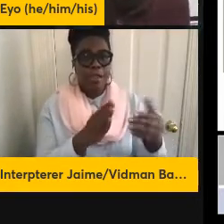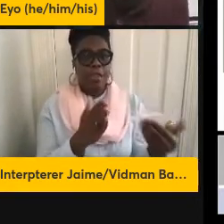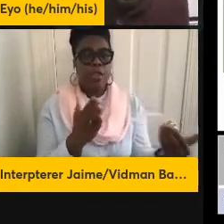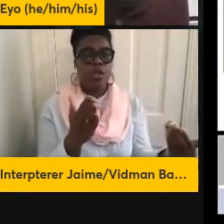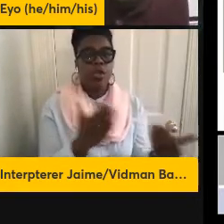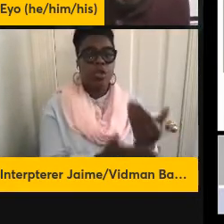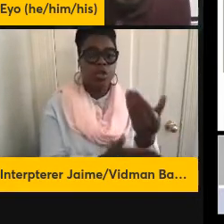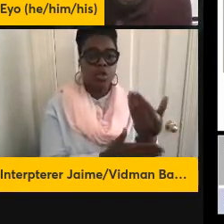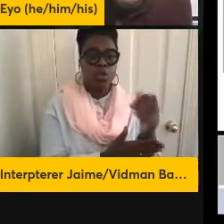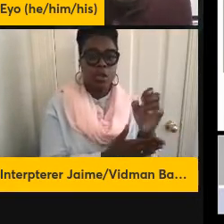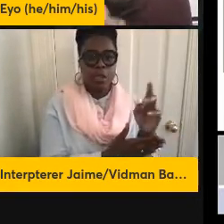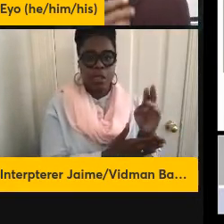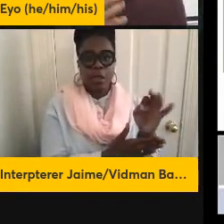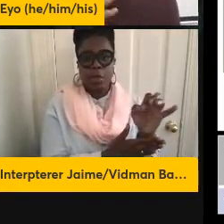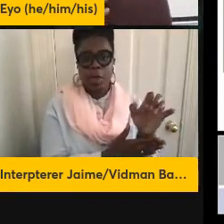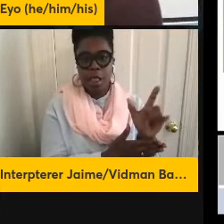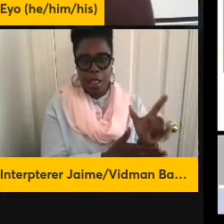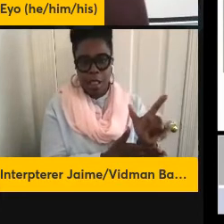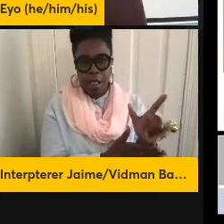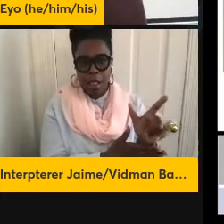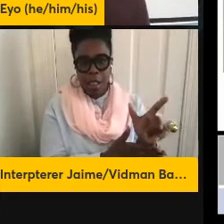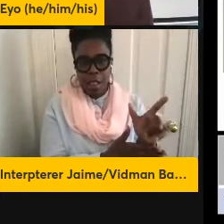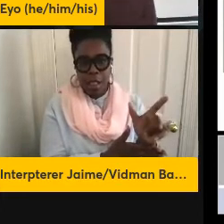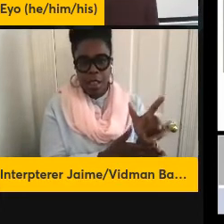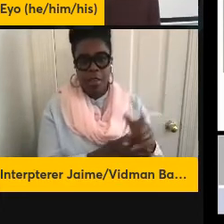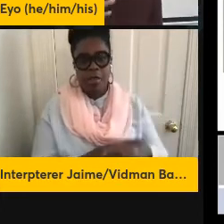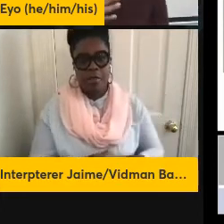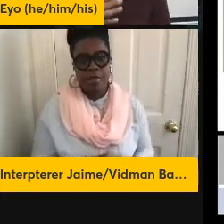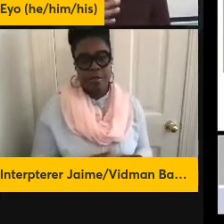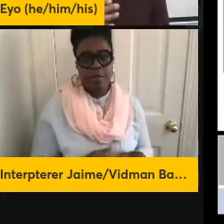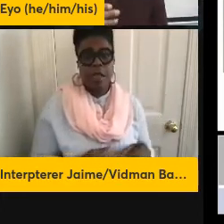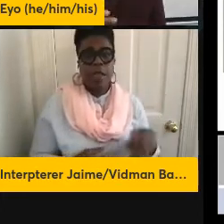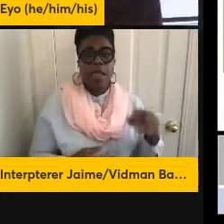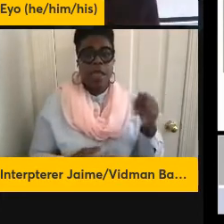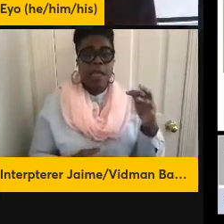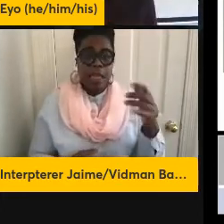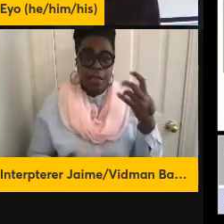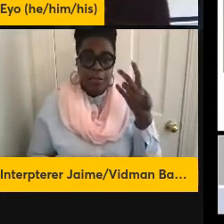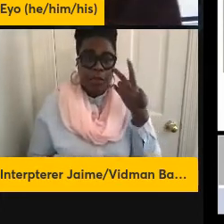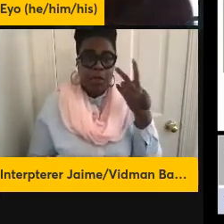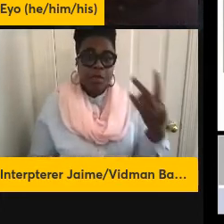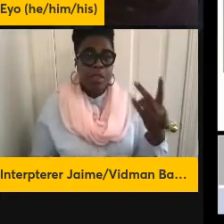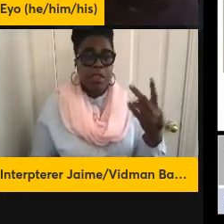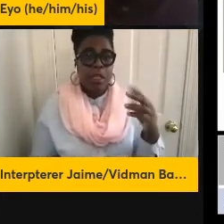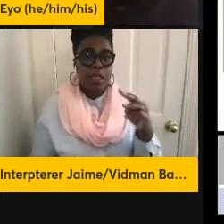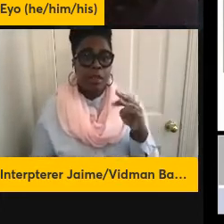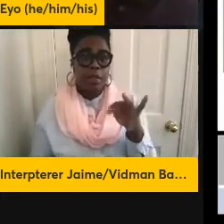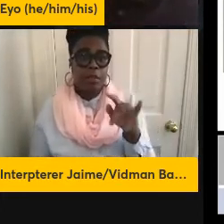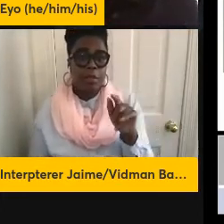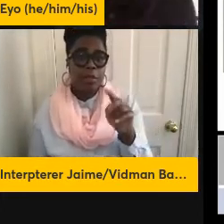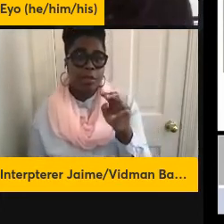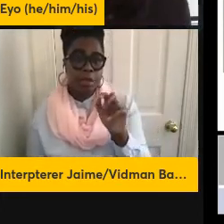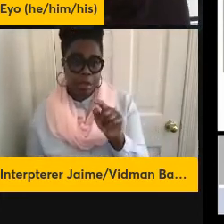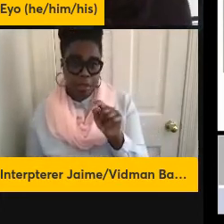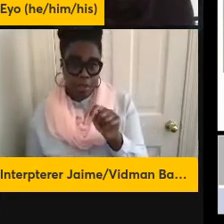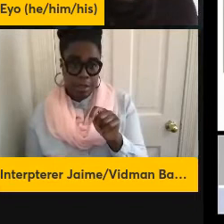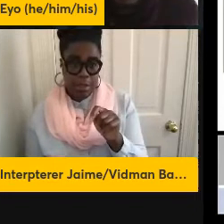that's expressed while the weight is lost. And we look at the muted mice, we already see that the muted mouse in the in the